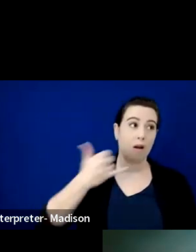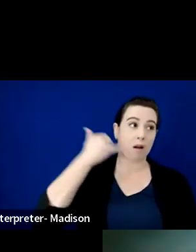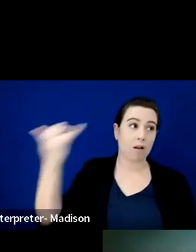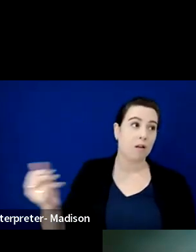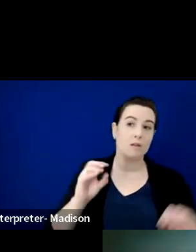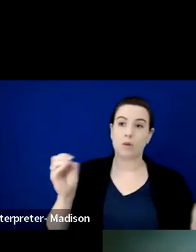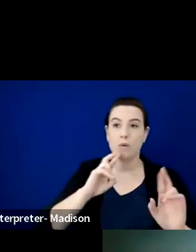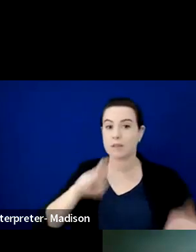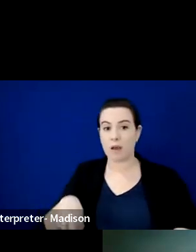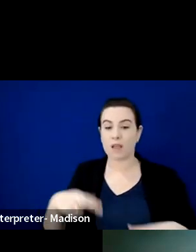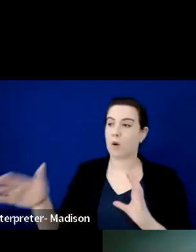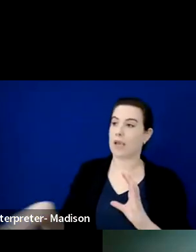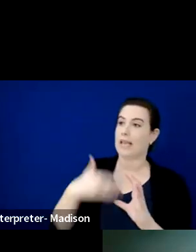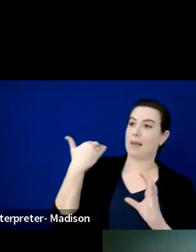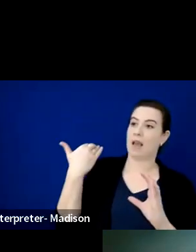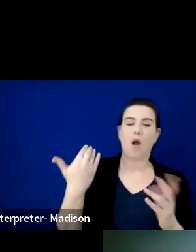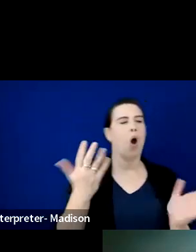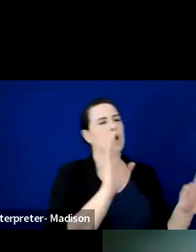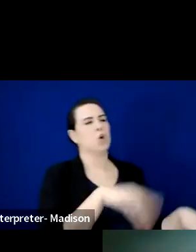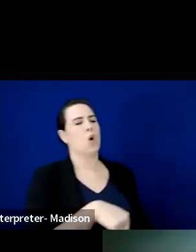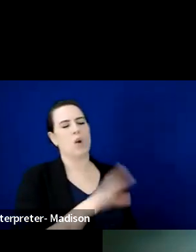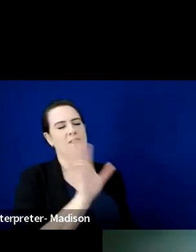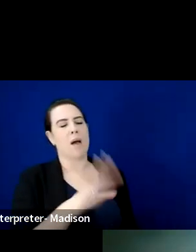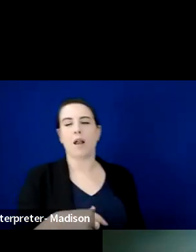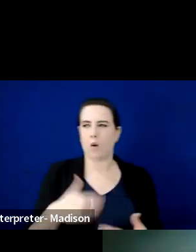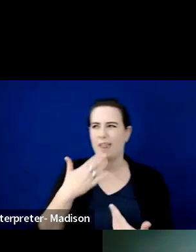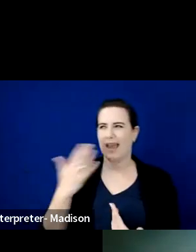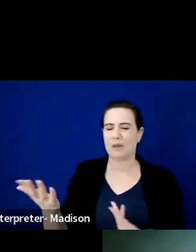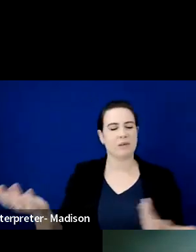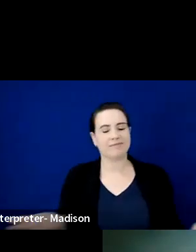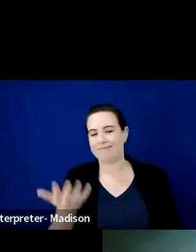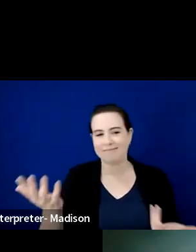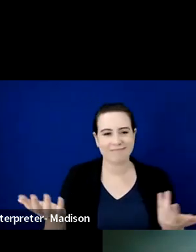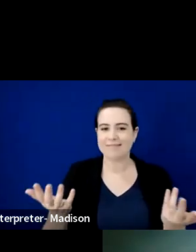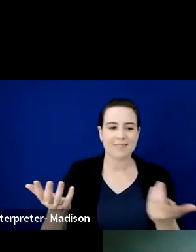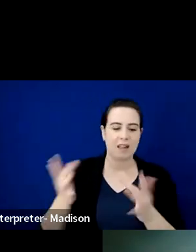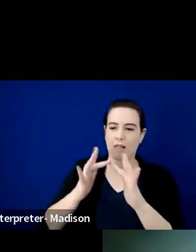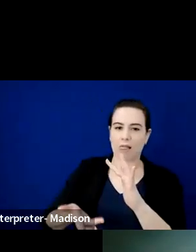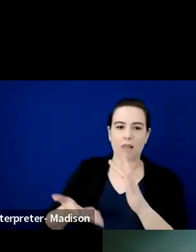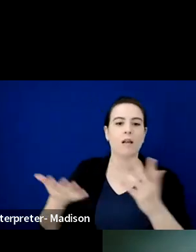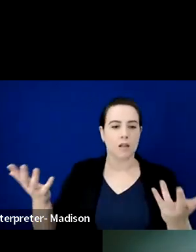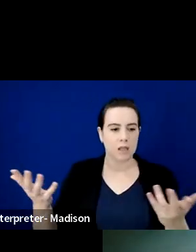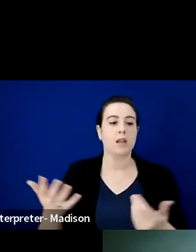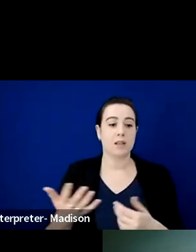Is it under maternal health, whatever.